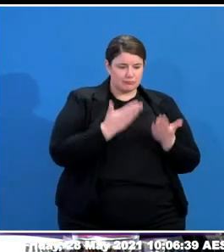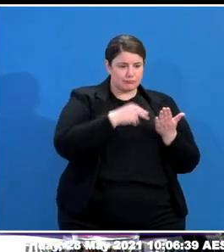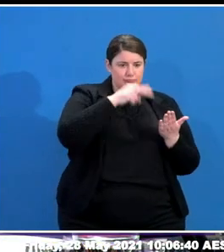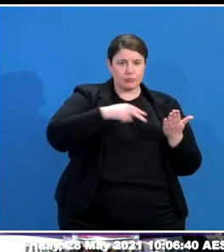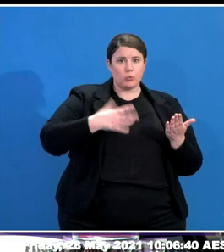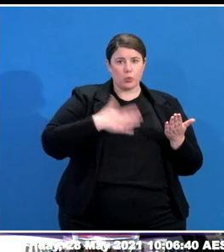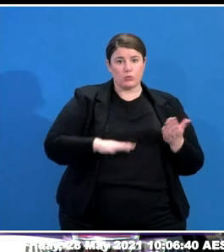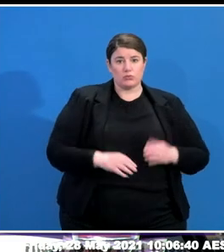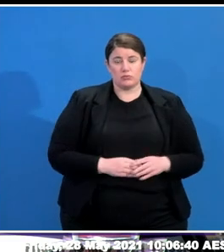Yes.